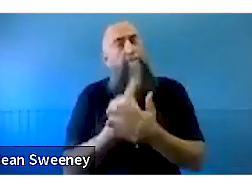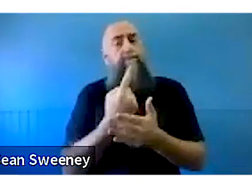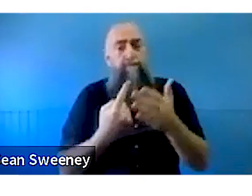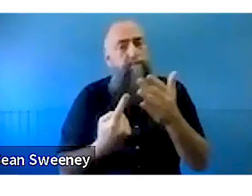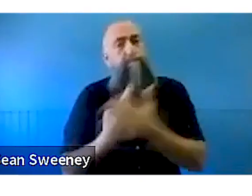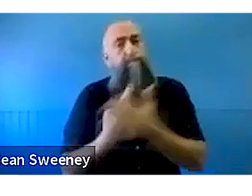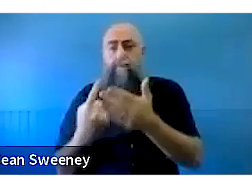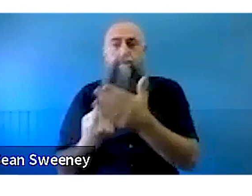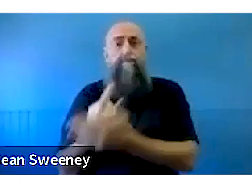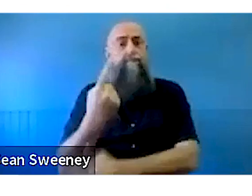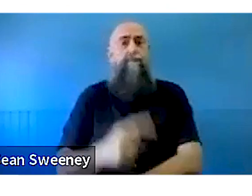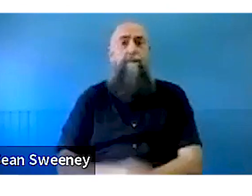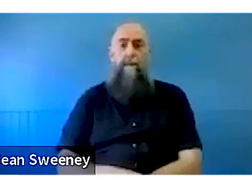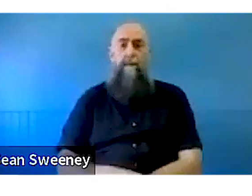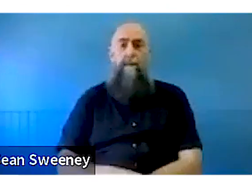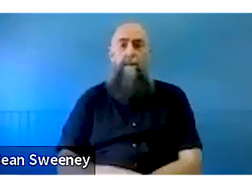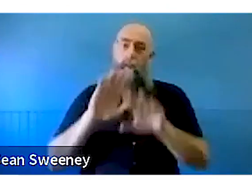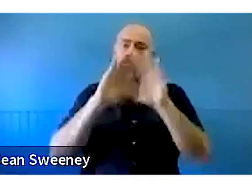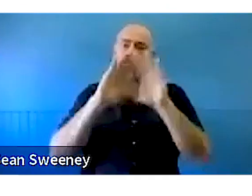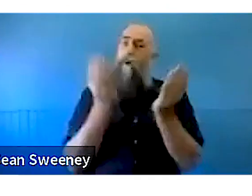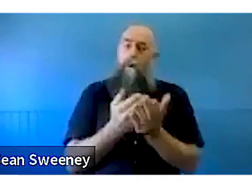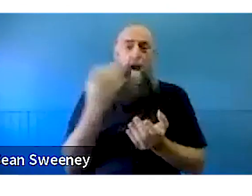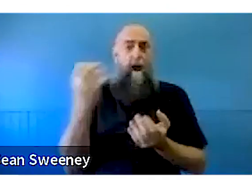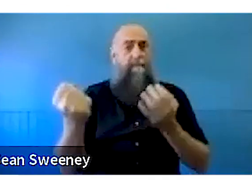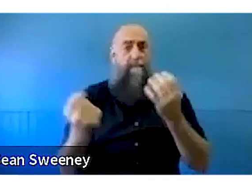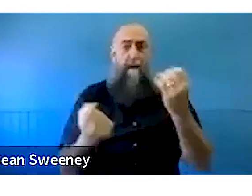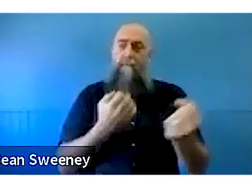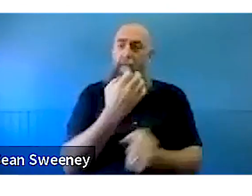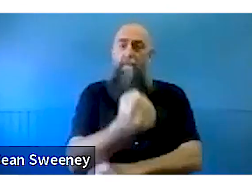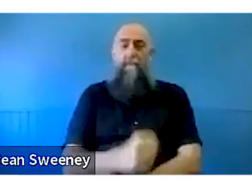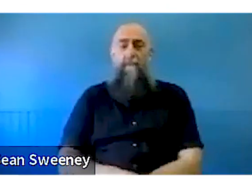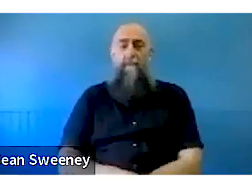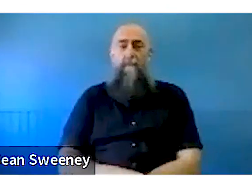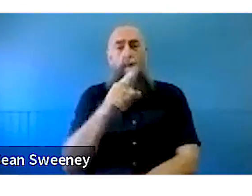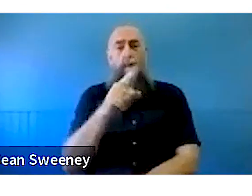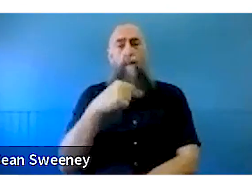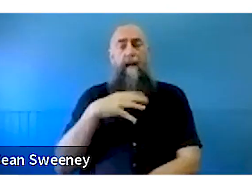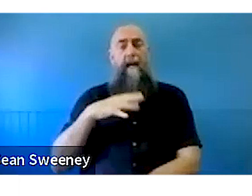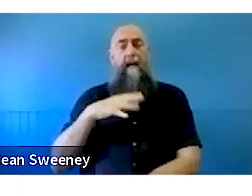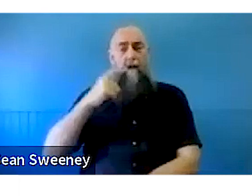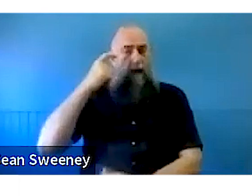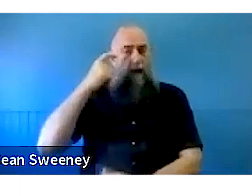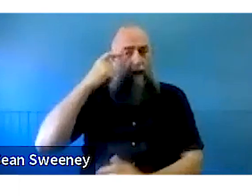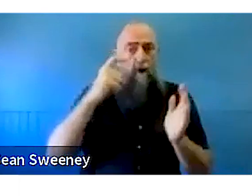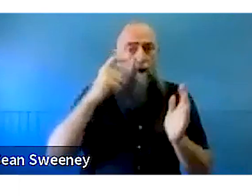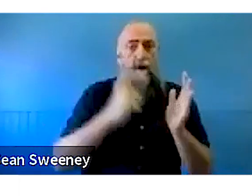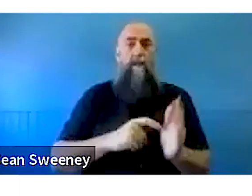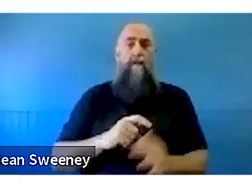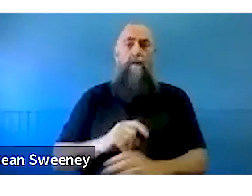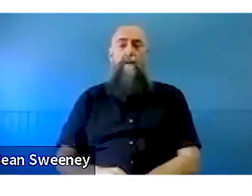I think, acknowledging, encouraging, not taxing people